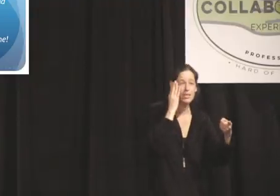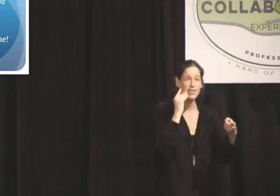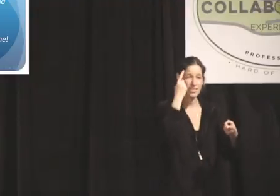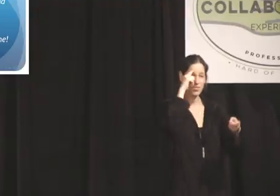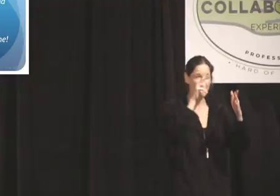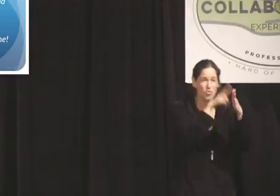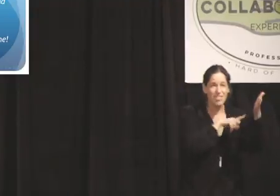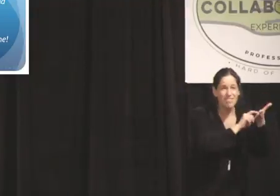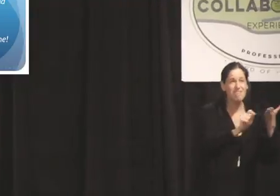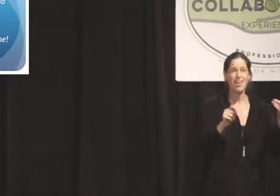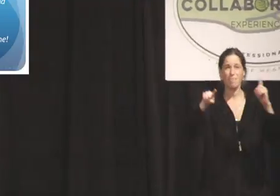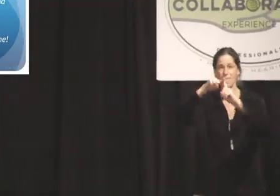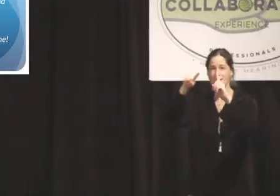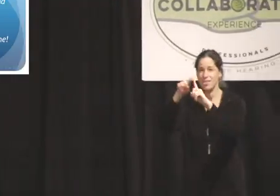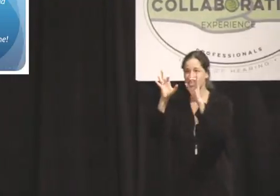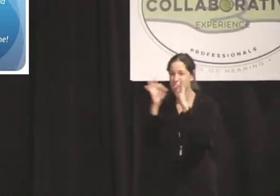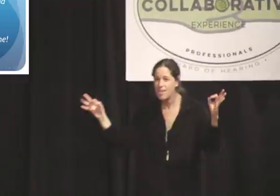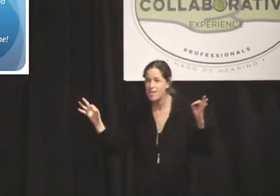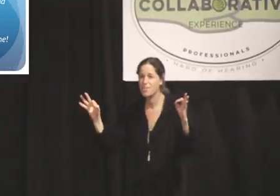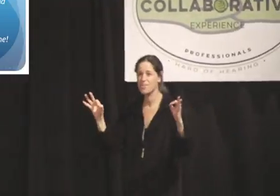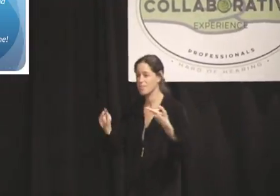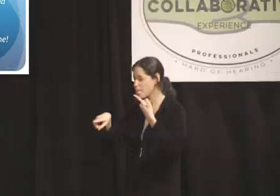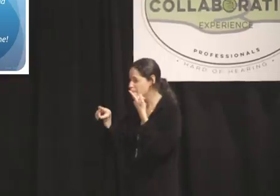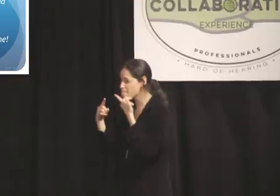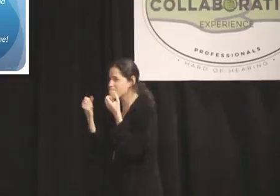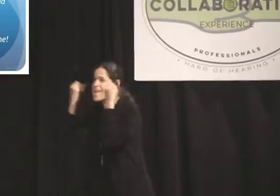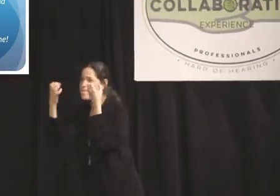positive early language experiences and literacy,